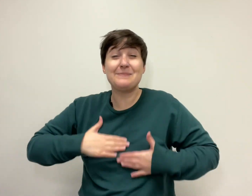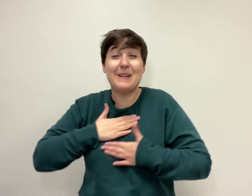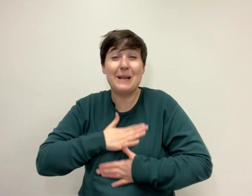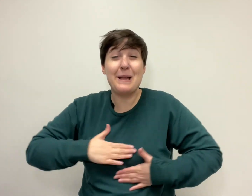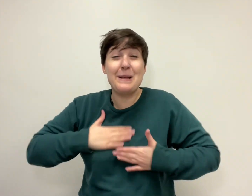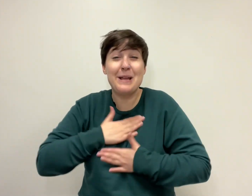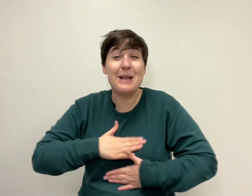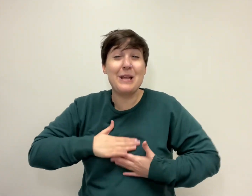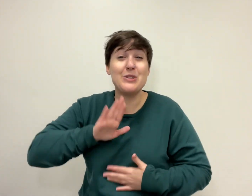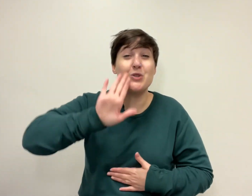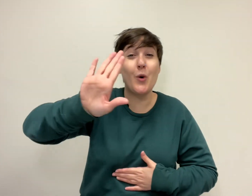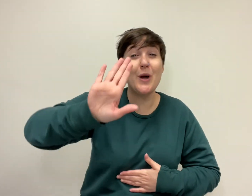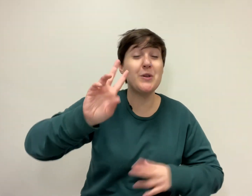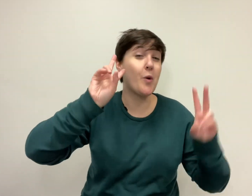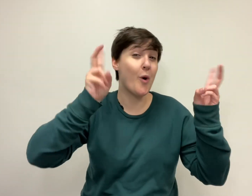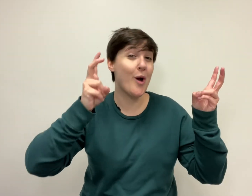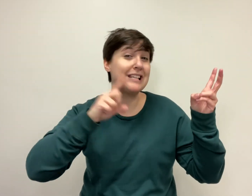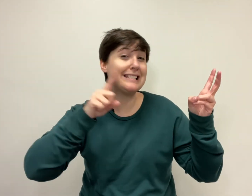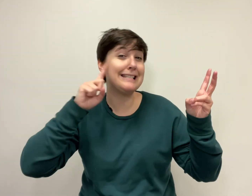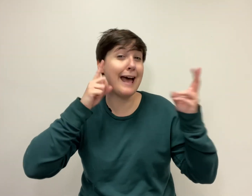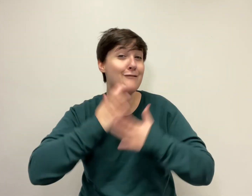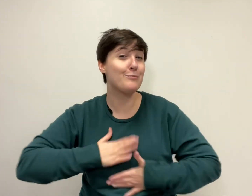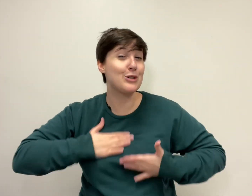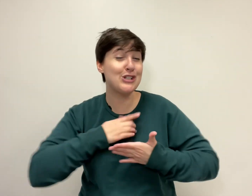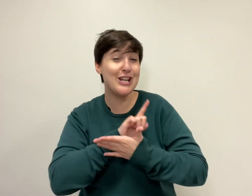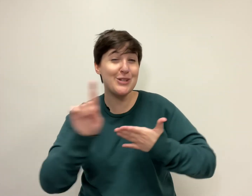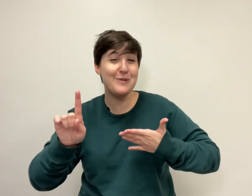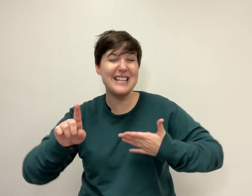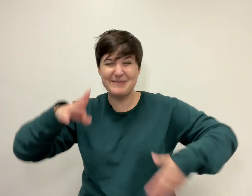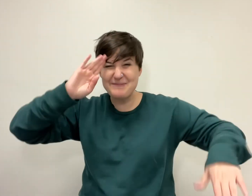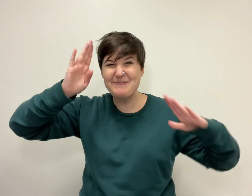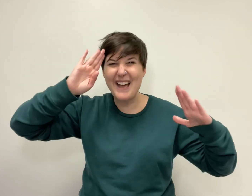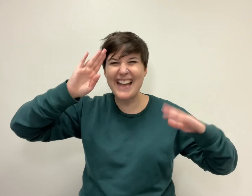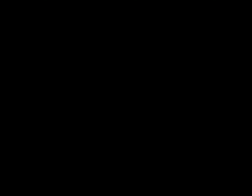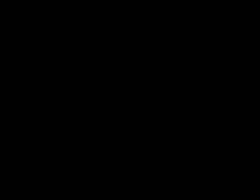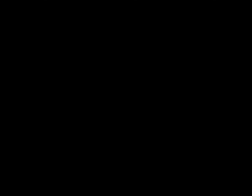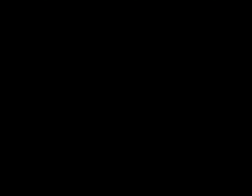Okay, enjoy your Deaf Appreciation Week. Bye!